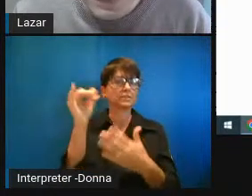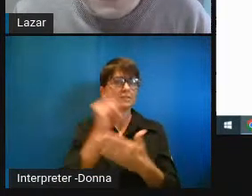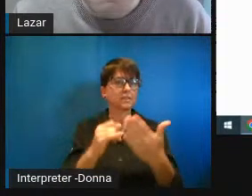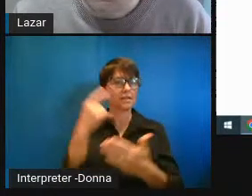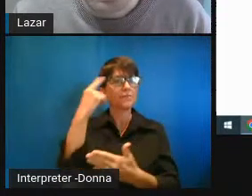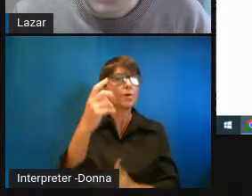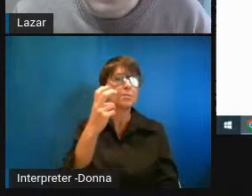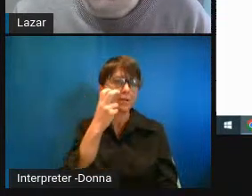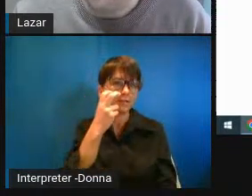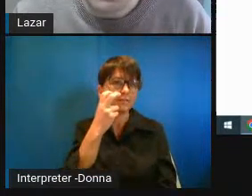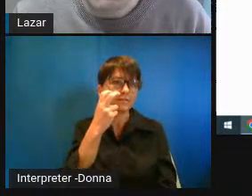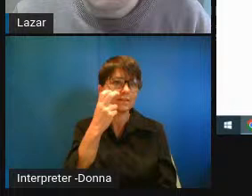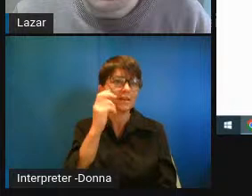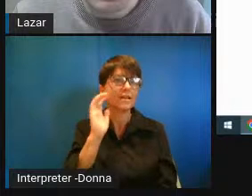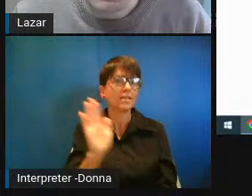is I can show you the website, it is a store, a specialty